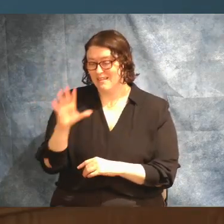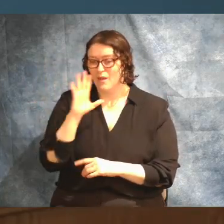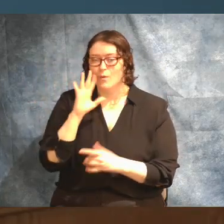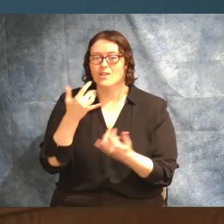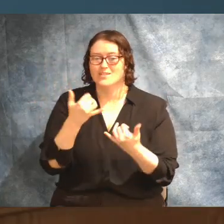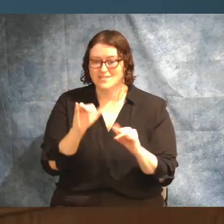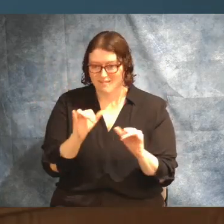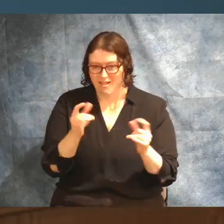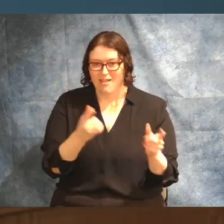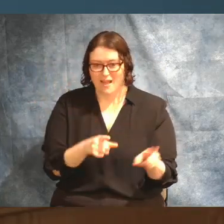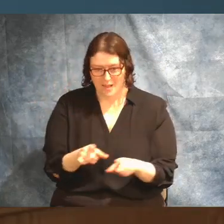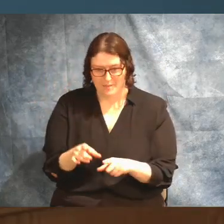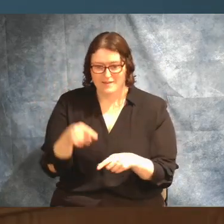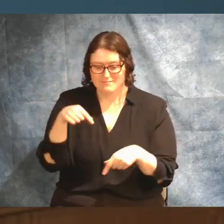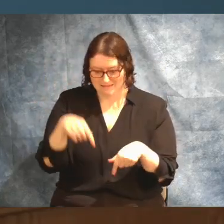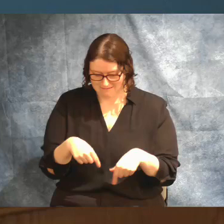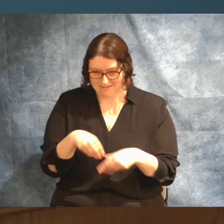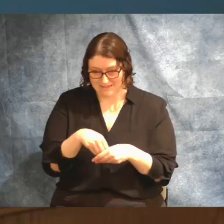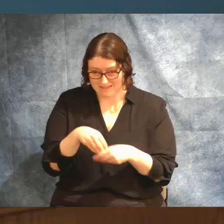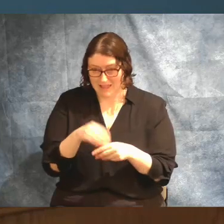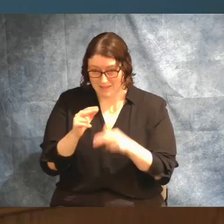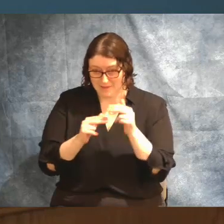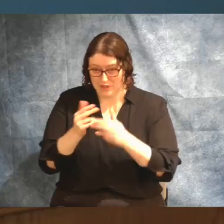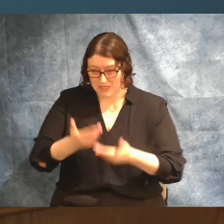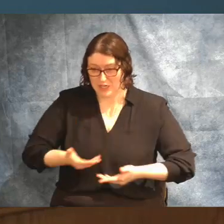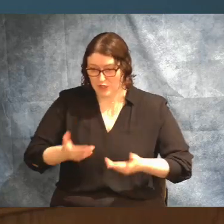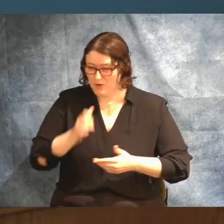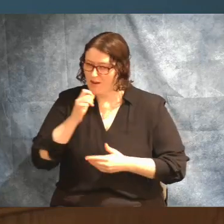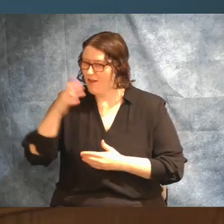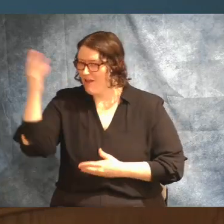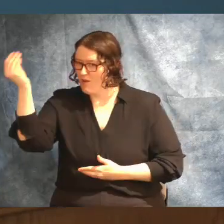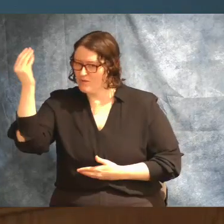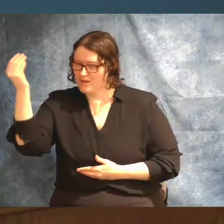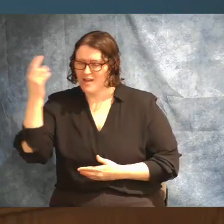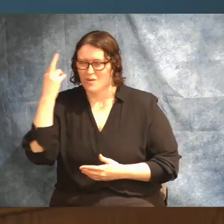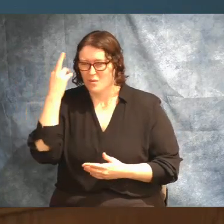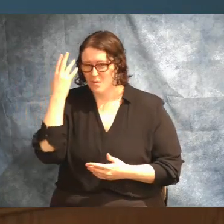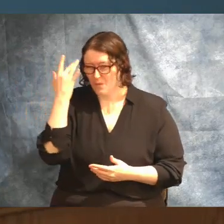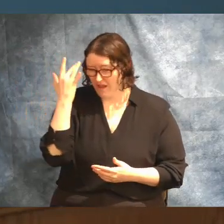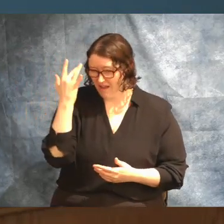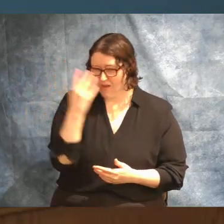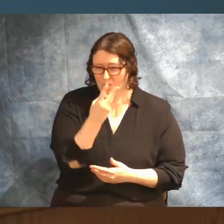Uh, it will happen in this building instead of outside because Wednesday and Thursday there is a